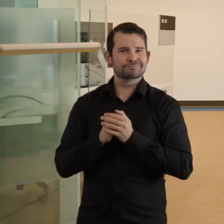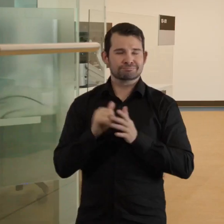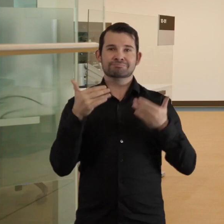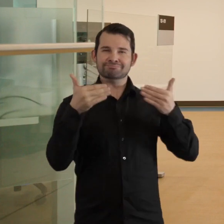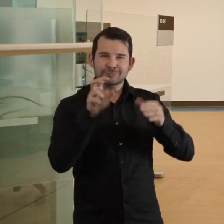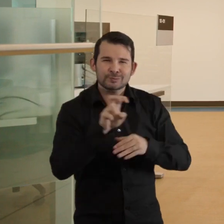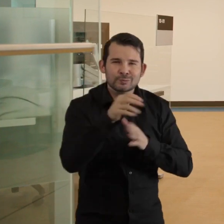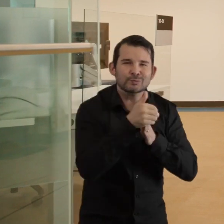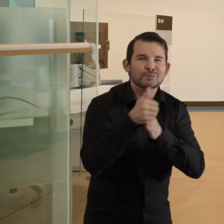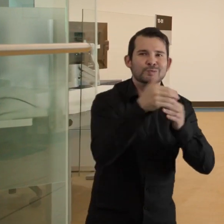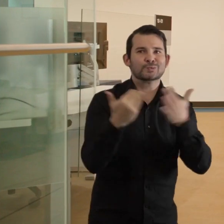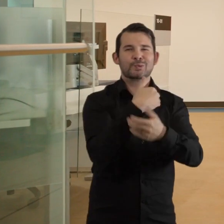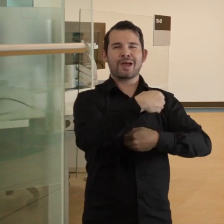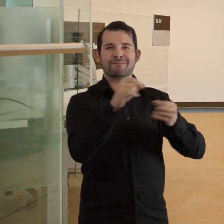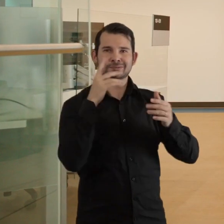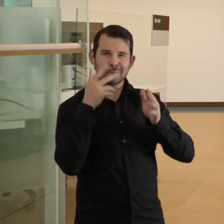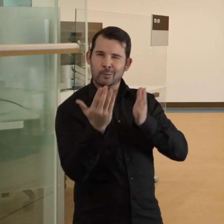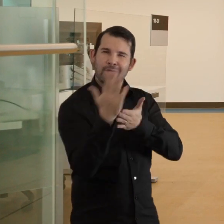Let's tour the new office to review all the features.